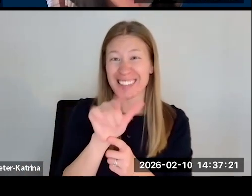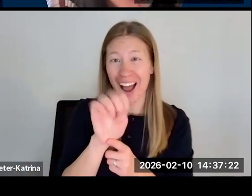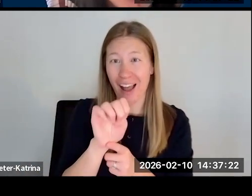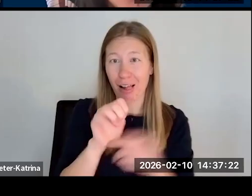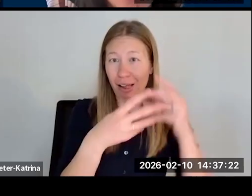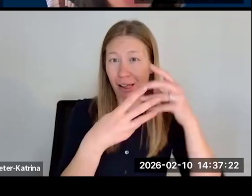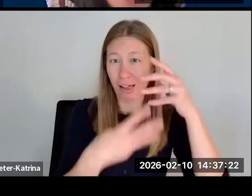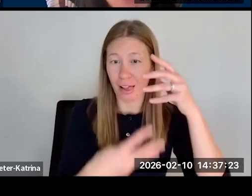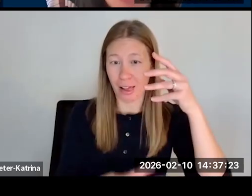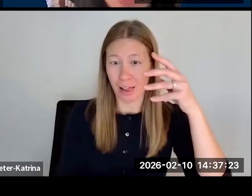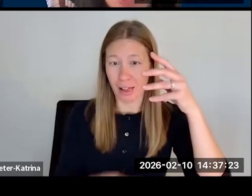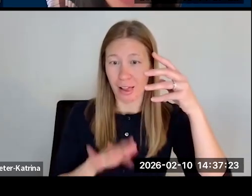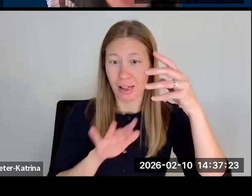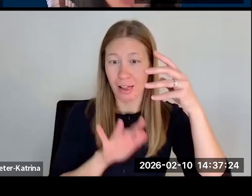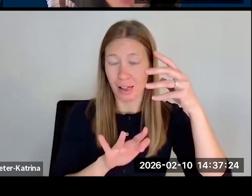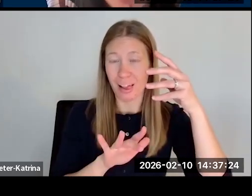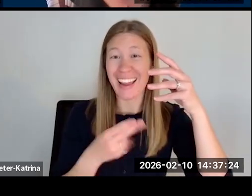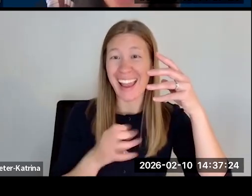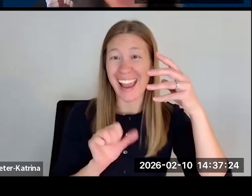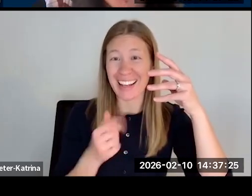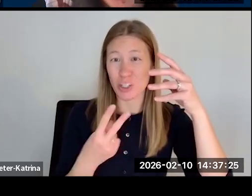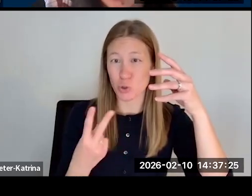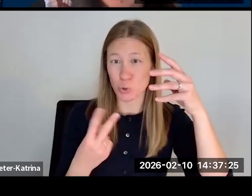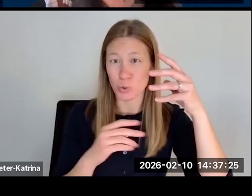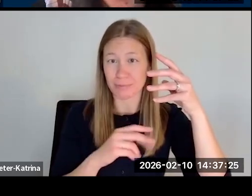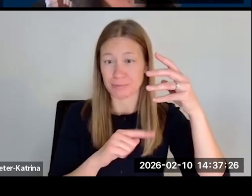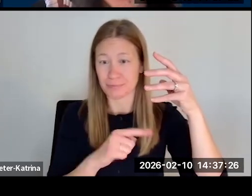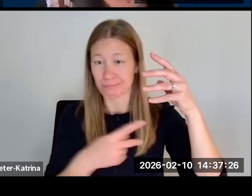and then do the update heading two to match just like before.